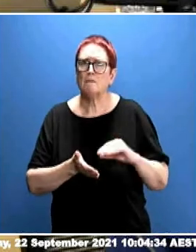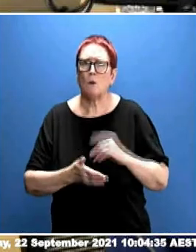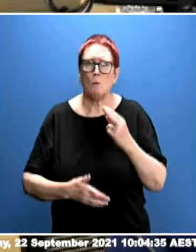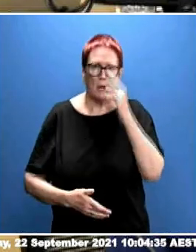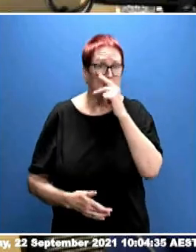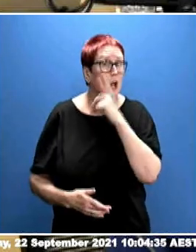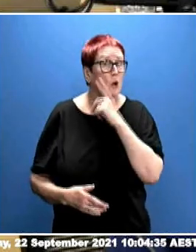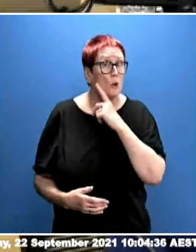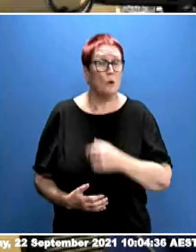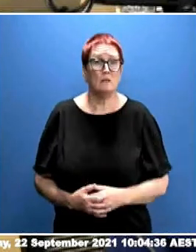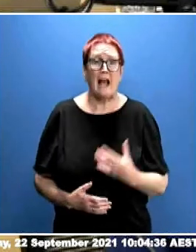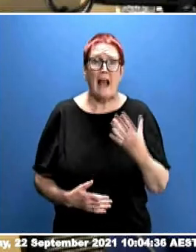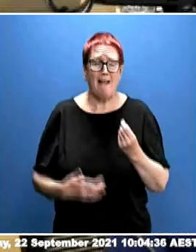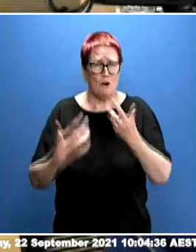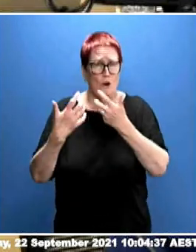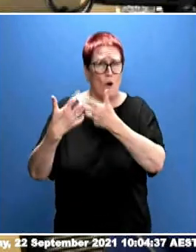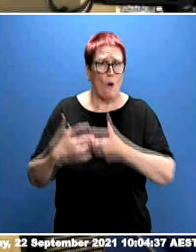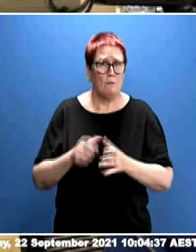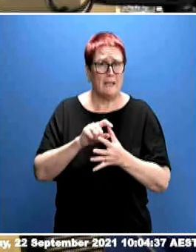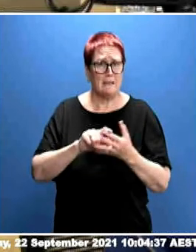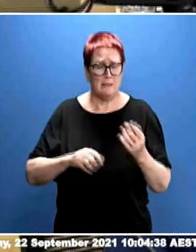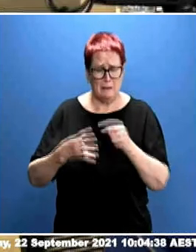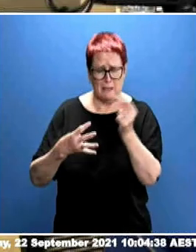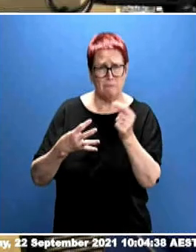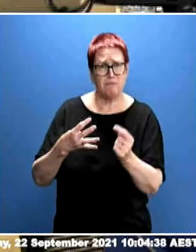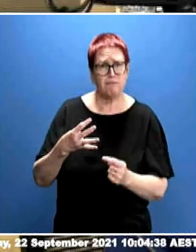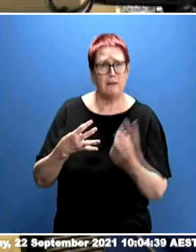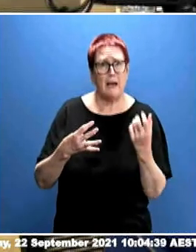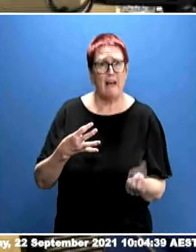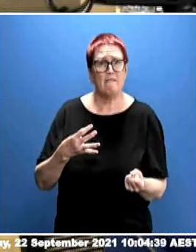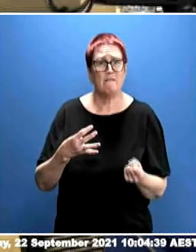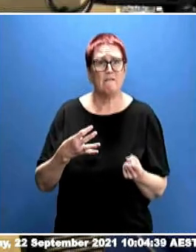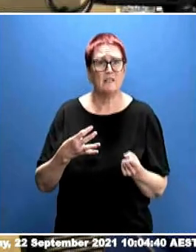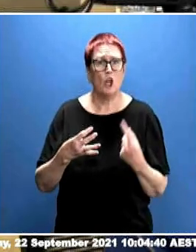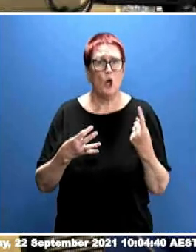a young girl with complex disability needs in out-of-home care.